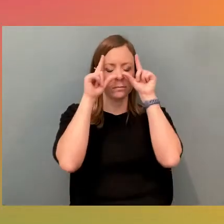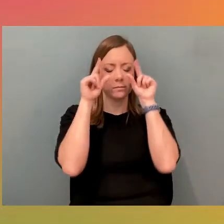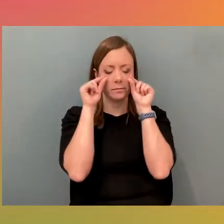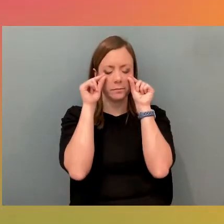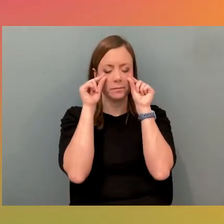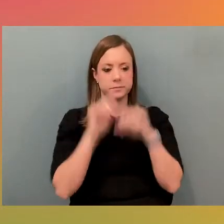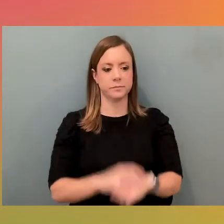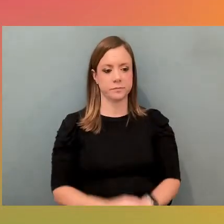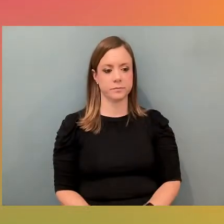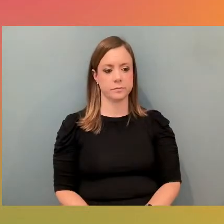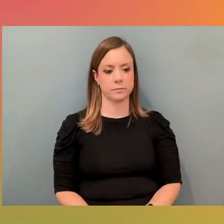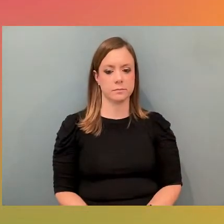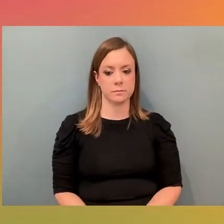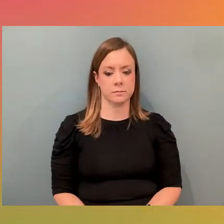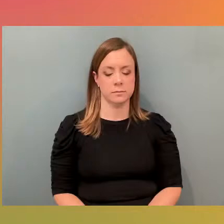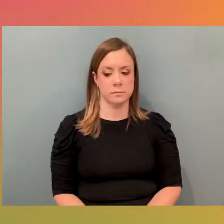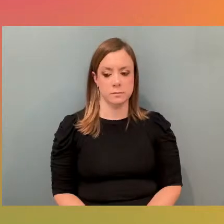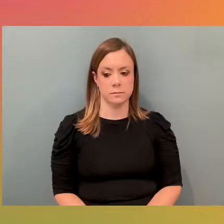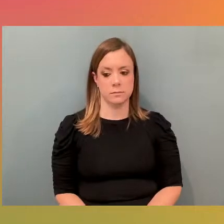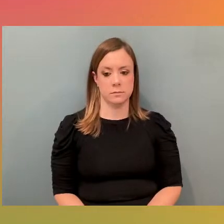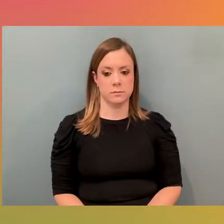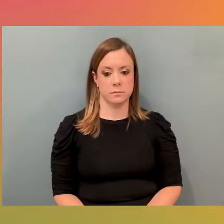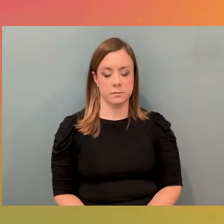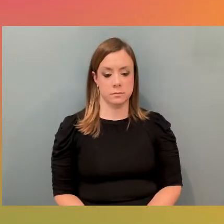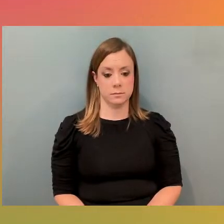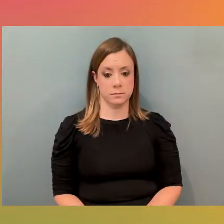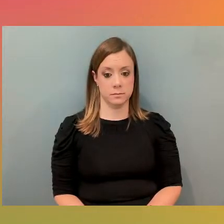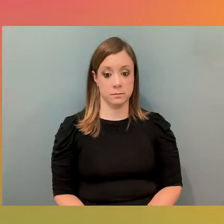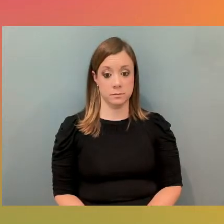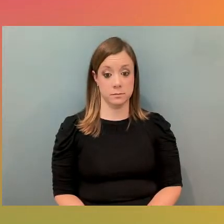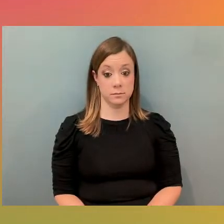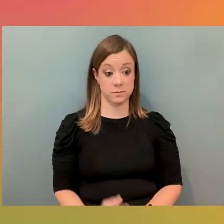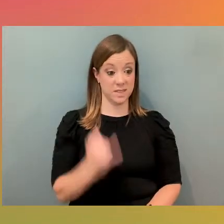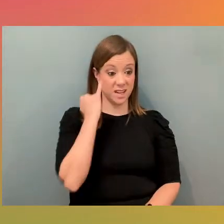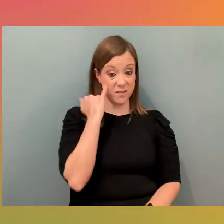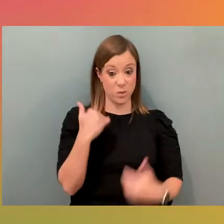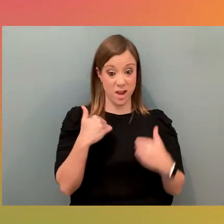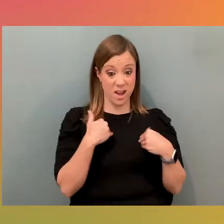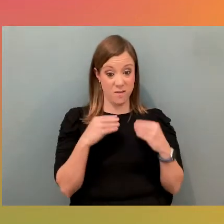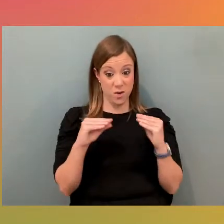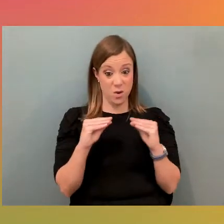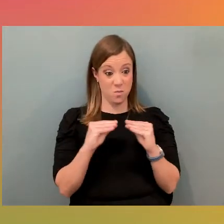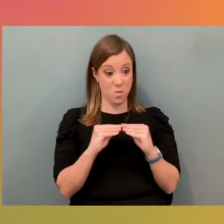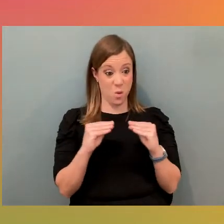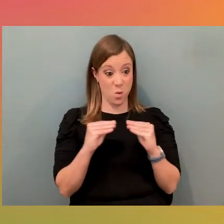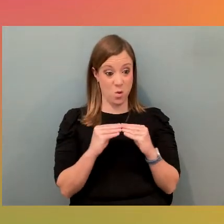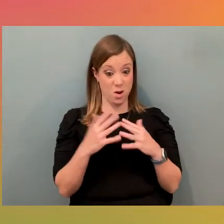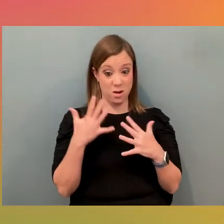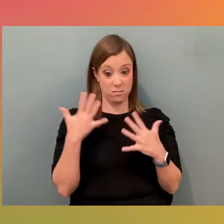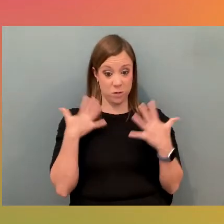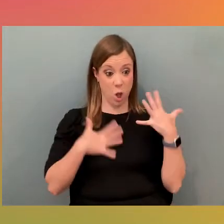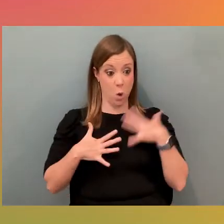YOUR LEGS, ARMS BY YOUR SIDES. CLOSE YOUR EYES.